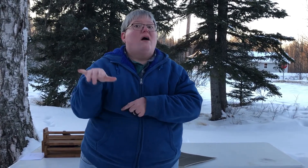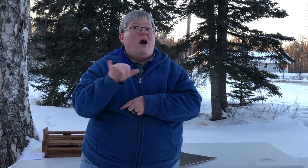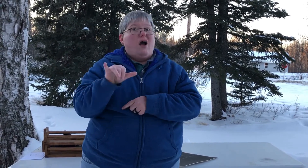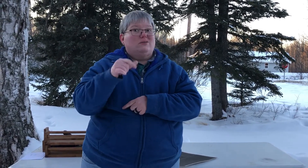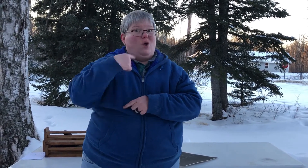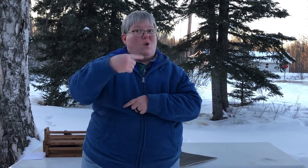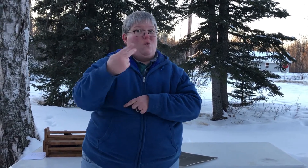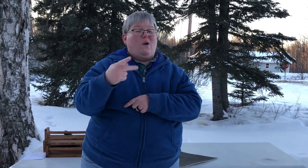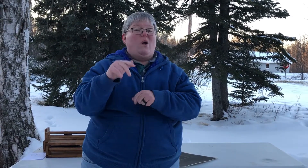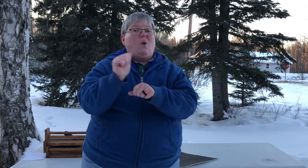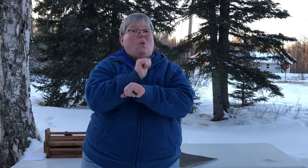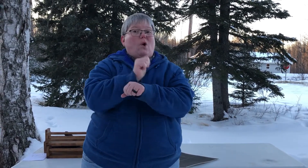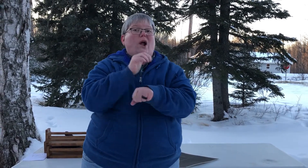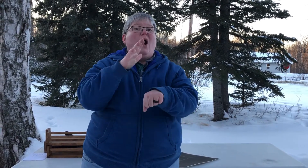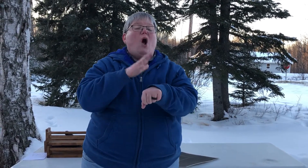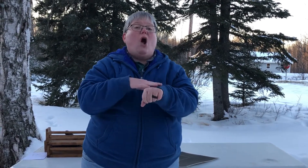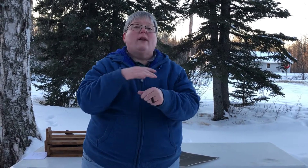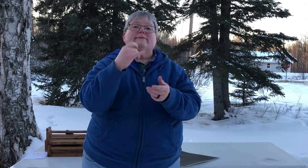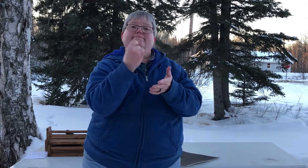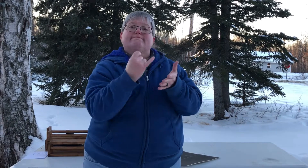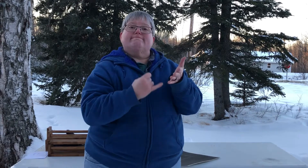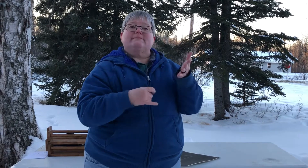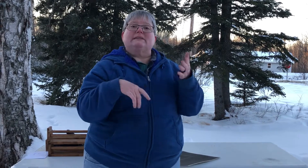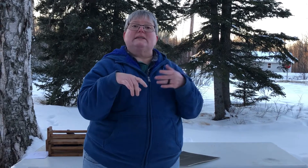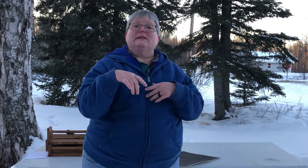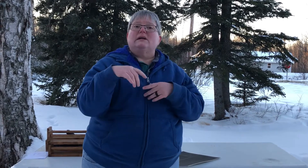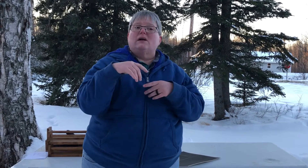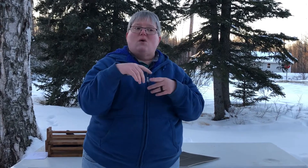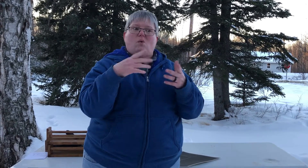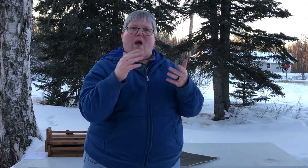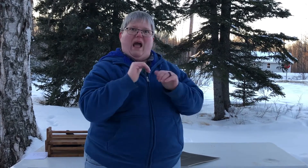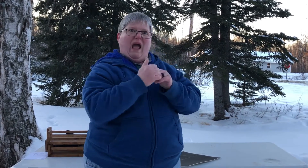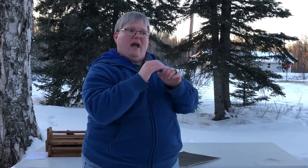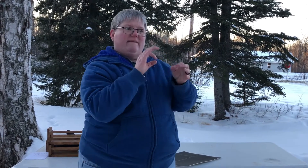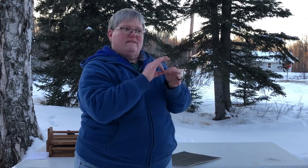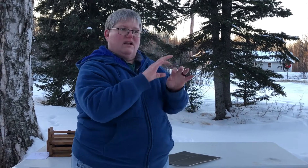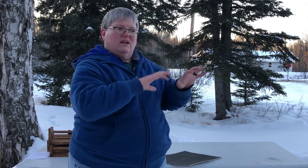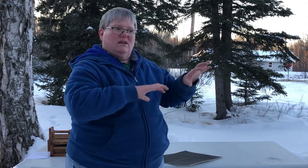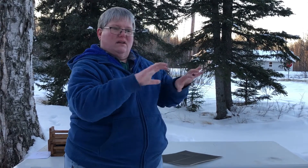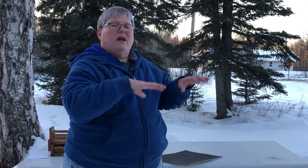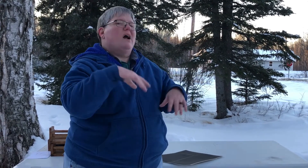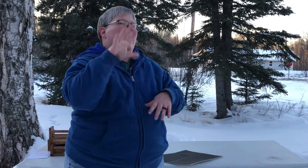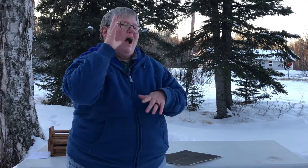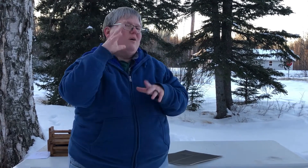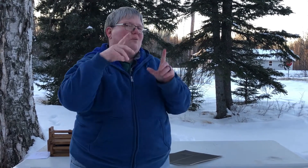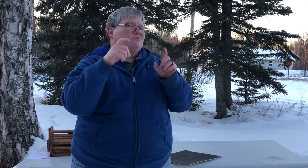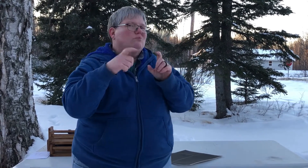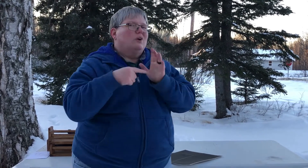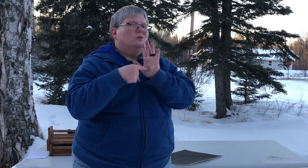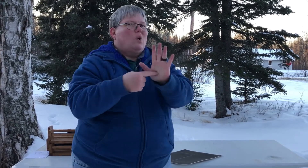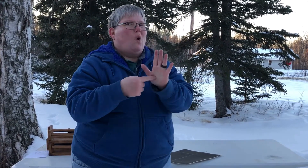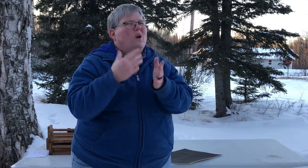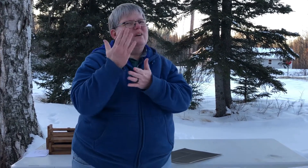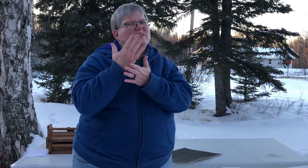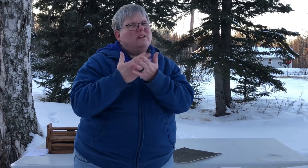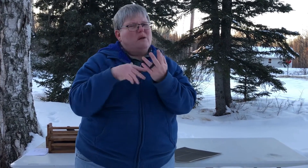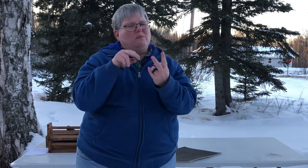Also we are working on uh how to fit everything in. And I'll show you some pictures of